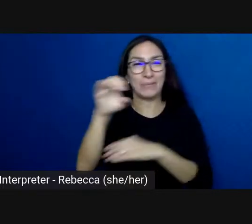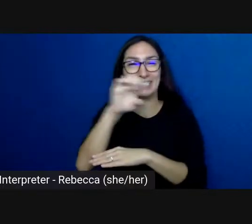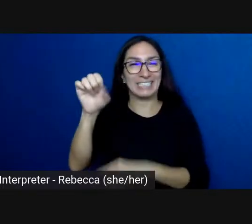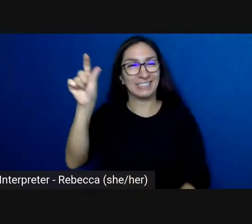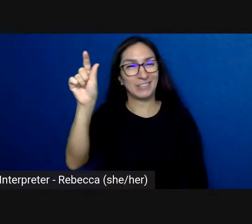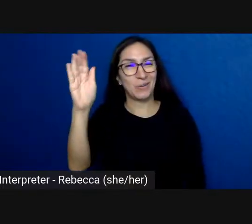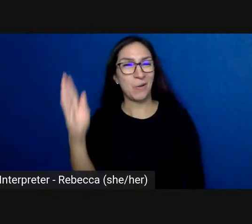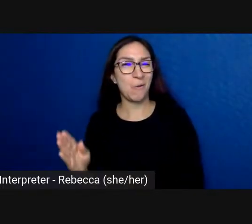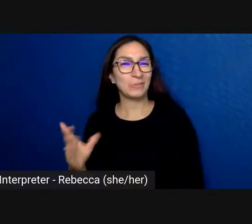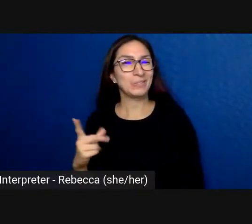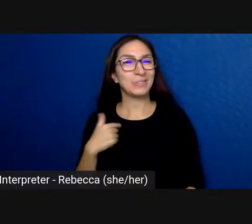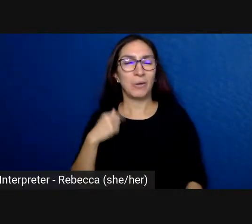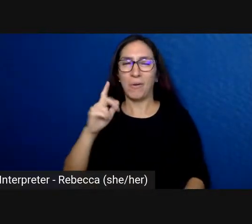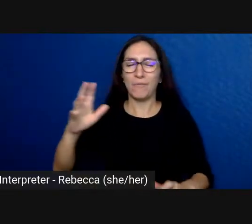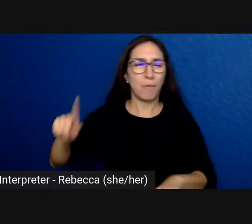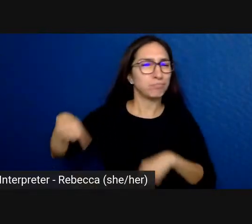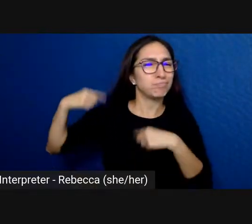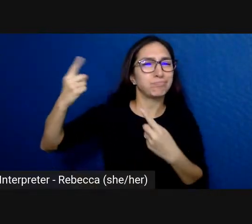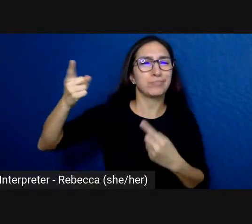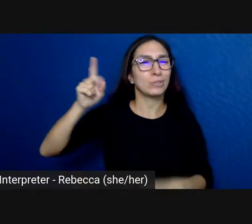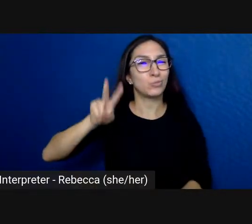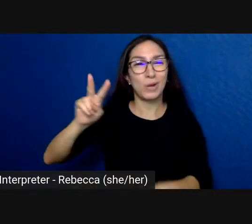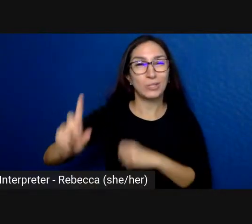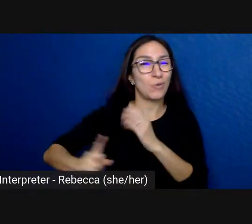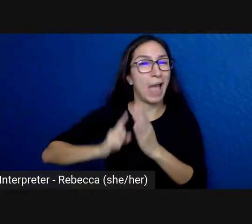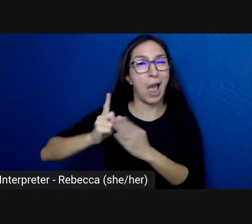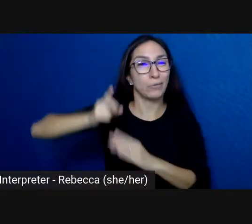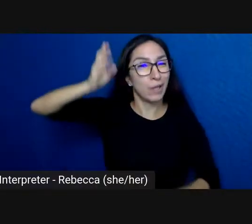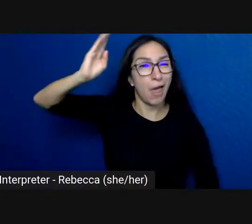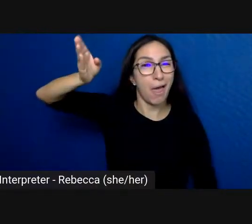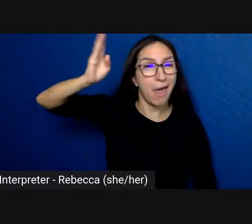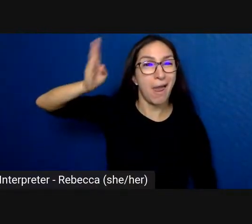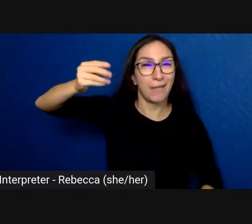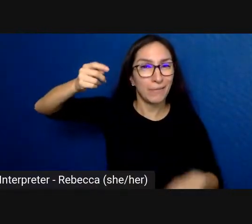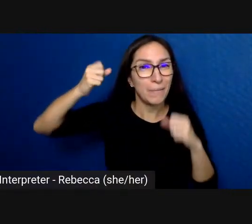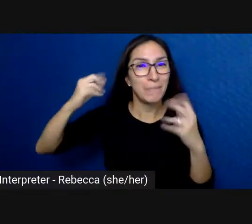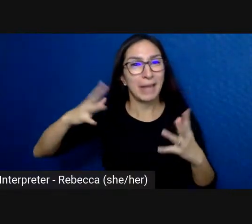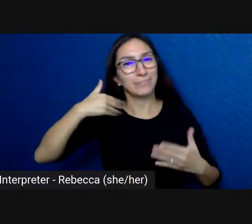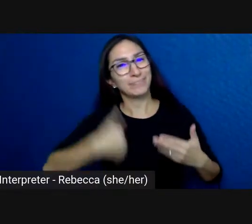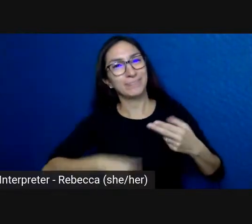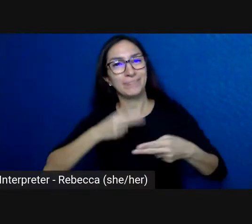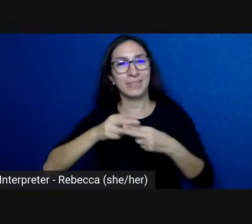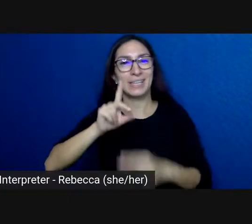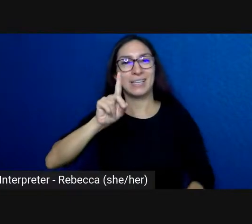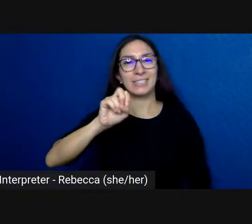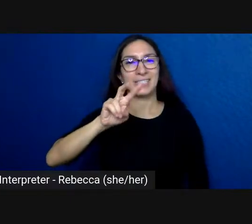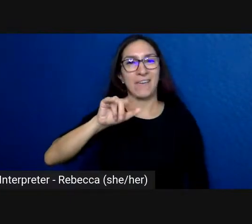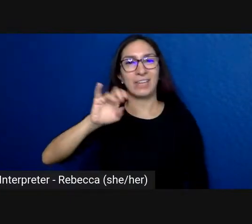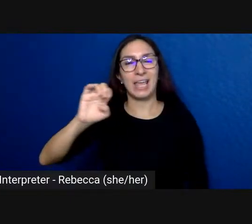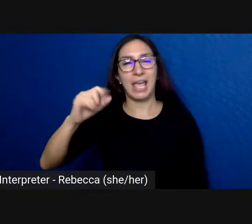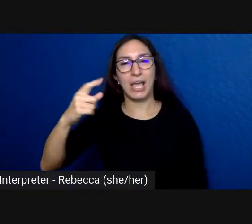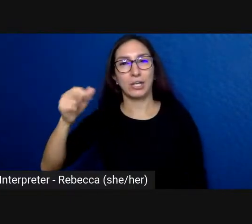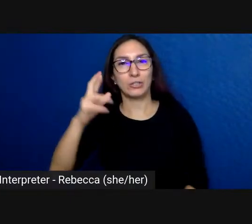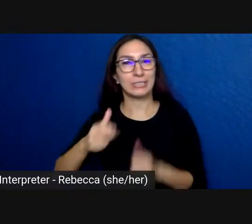thank you for joining us Accessibility date and the sun is coming up on the East Coast and we have